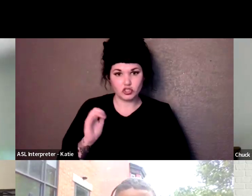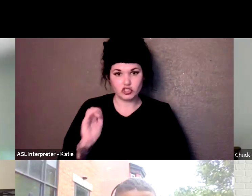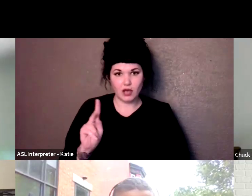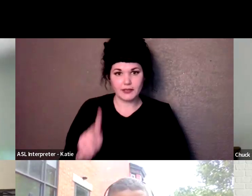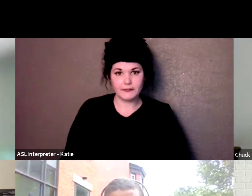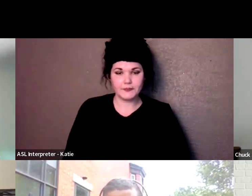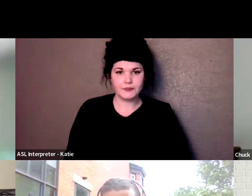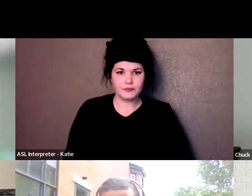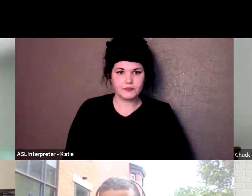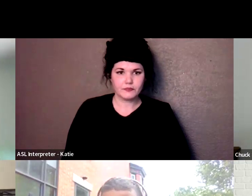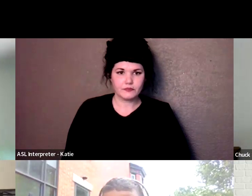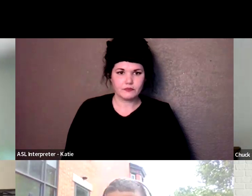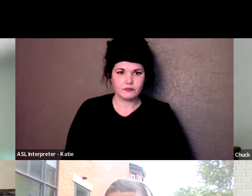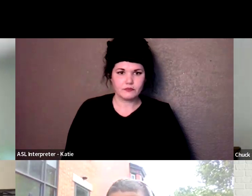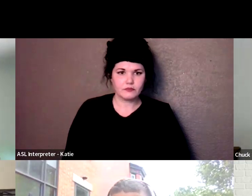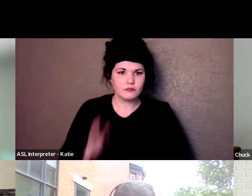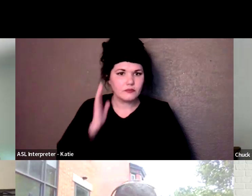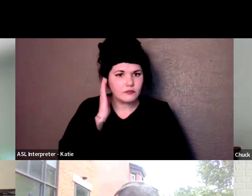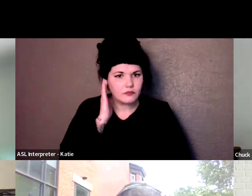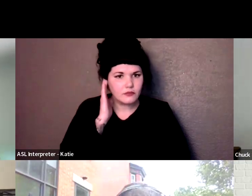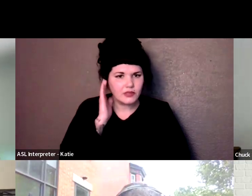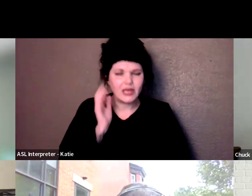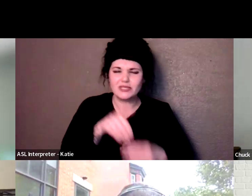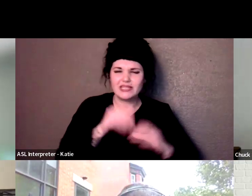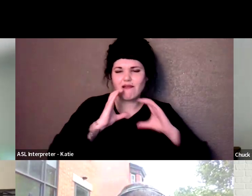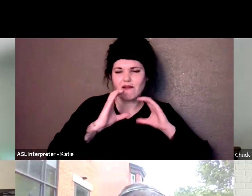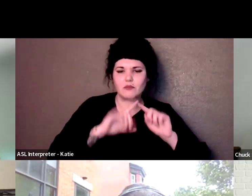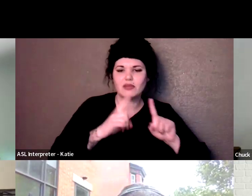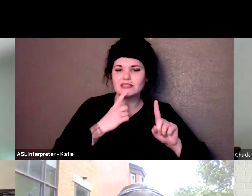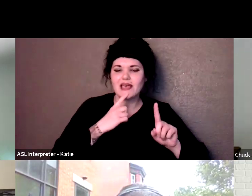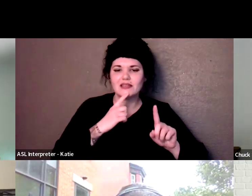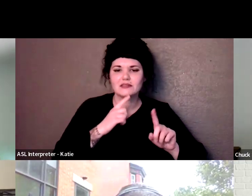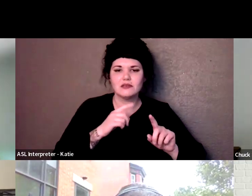but it says, "Then you'd also need to address the concerns that they're worried